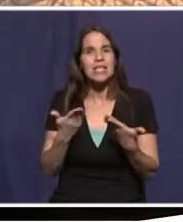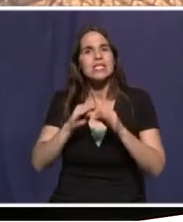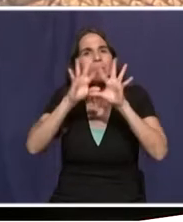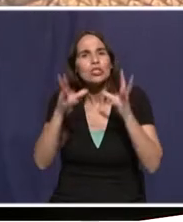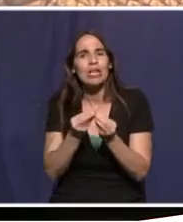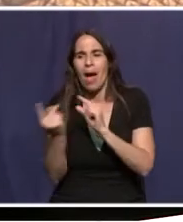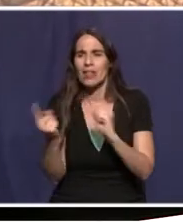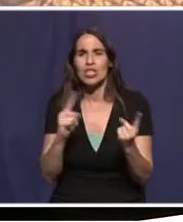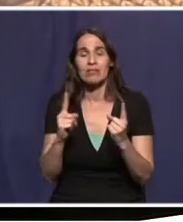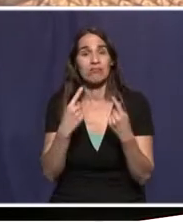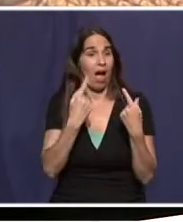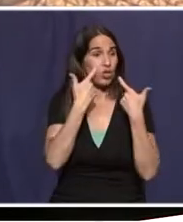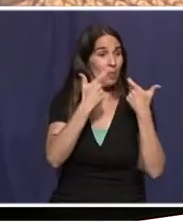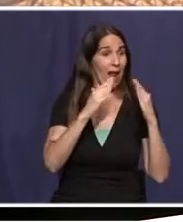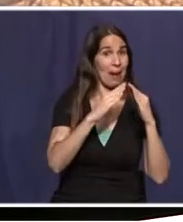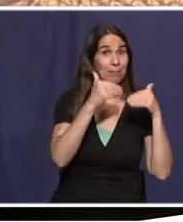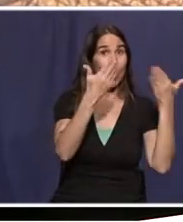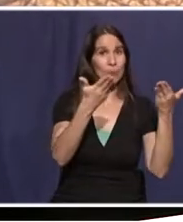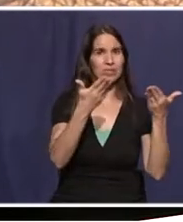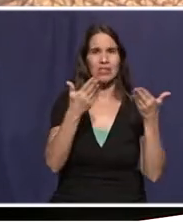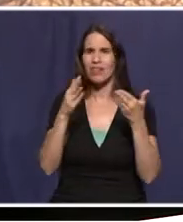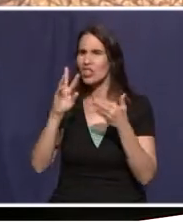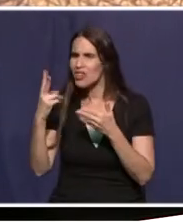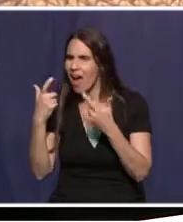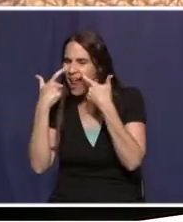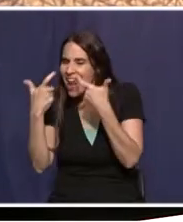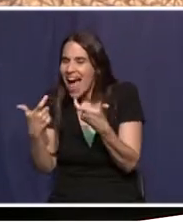one serves to protect our home from without and the other to protect it from within.